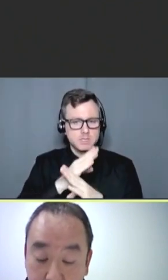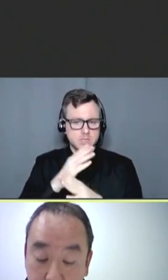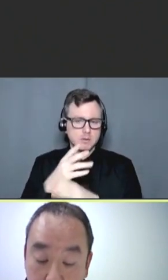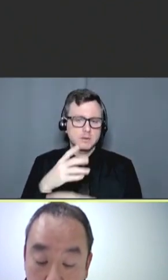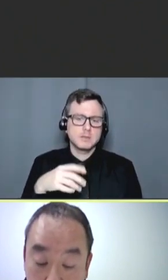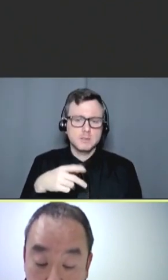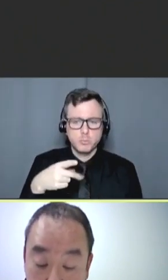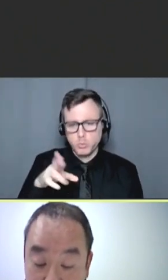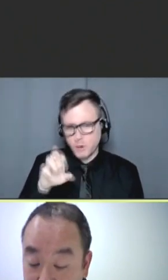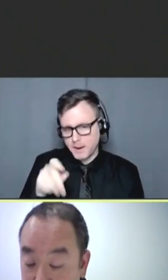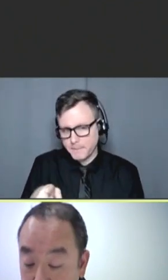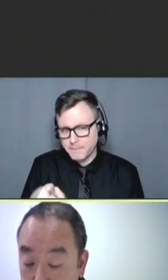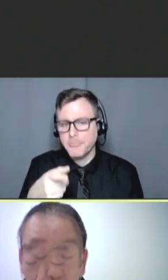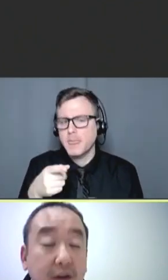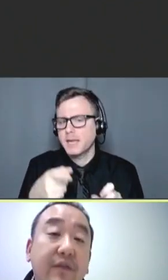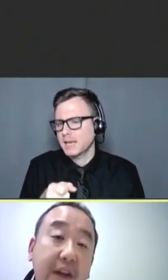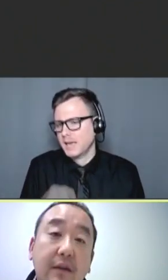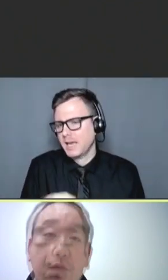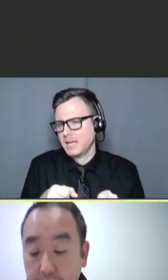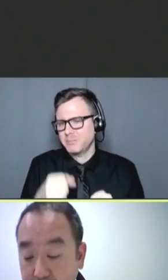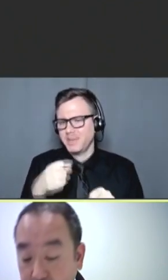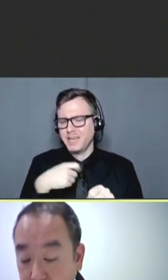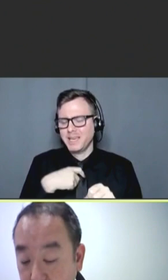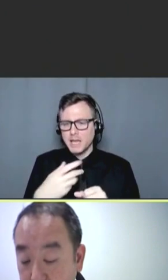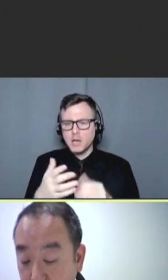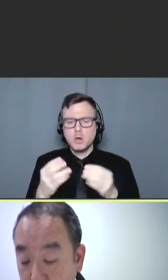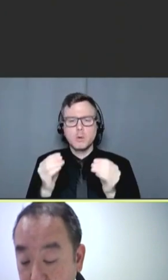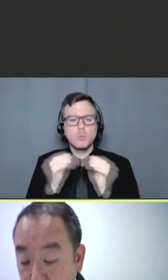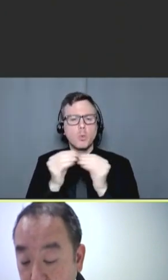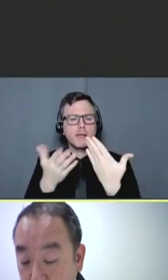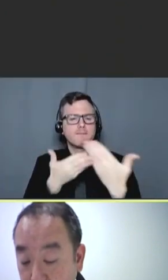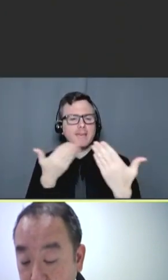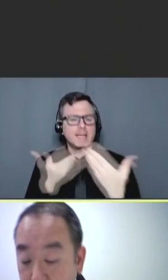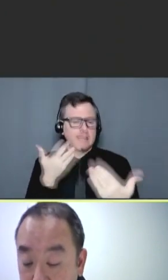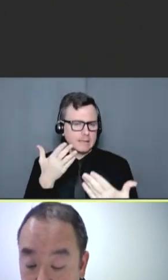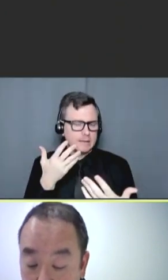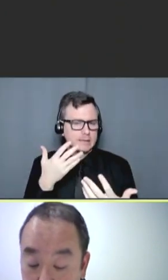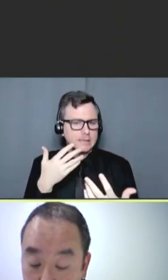can make vaccination more convenient for our patients and getting numbers. Finally, community